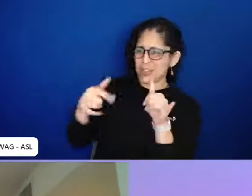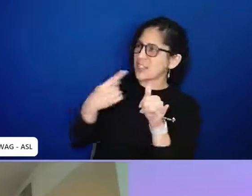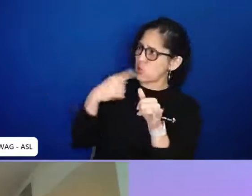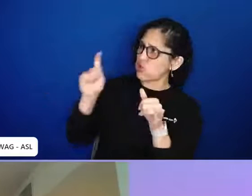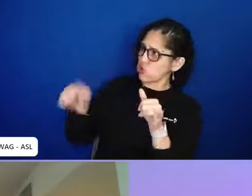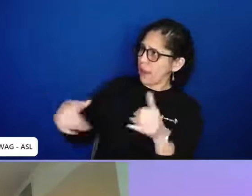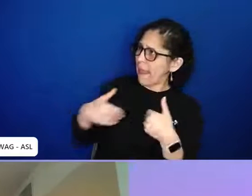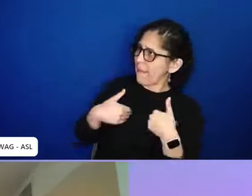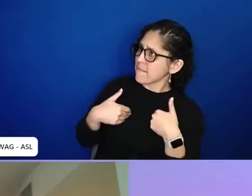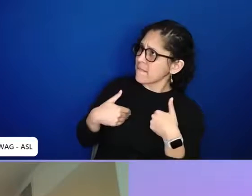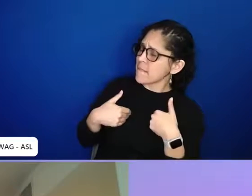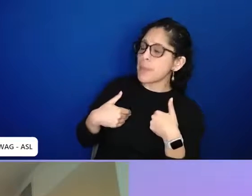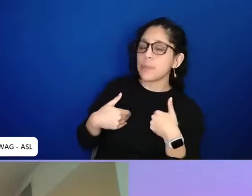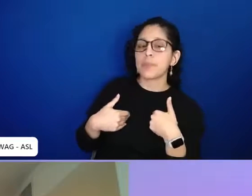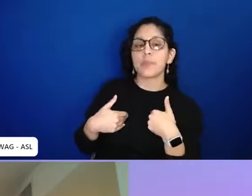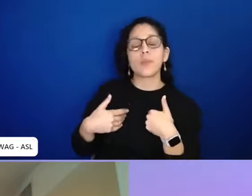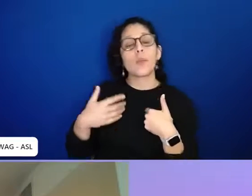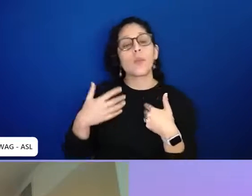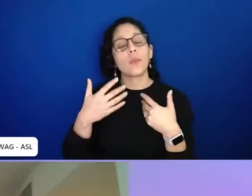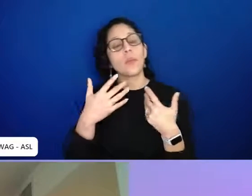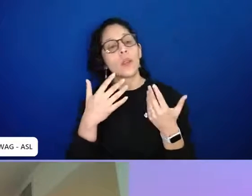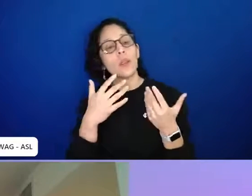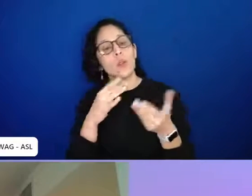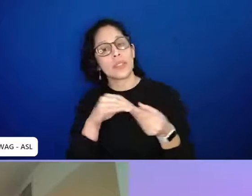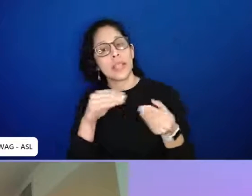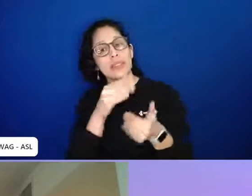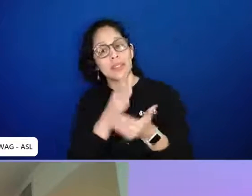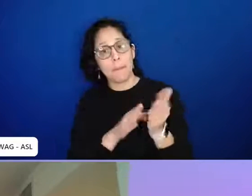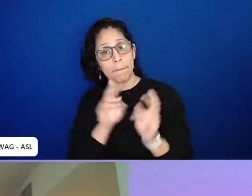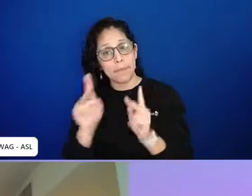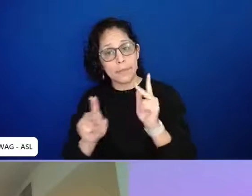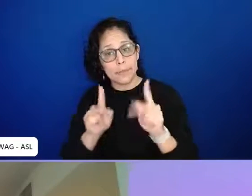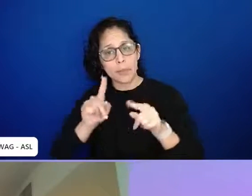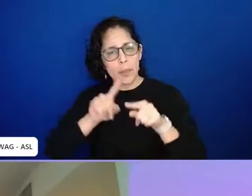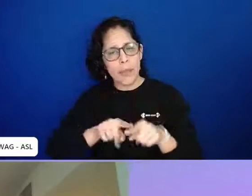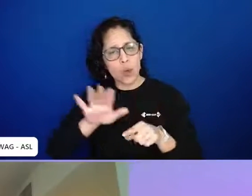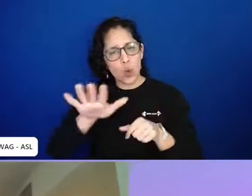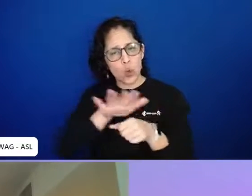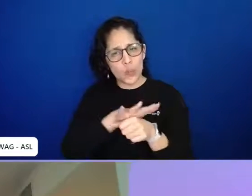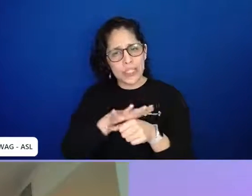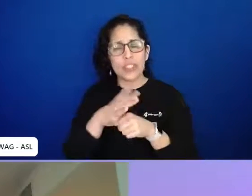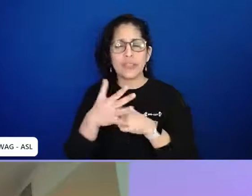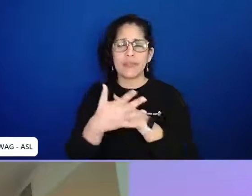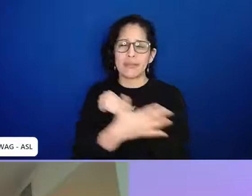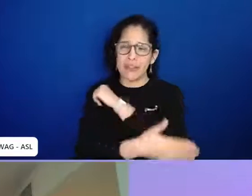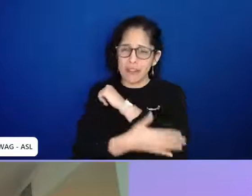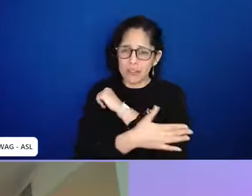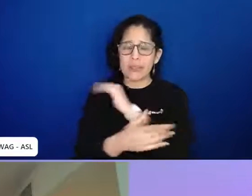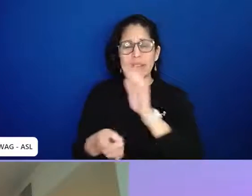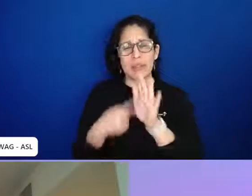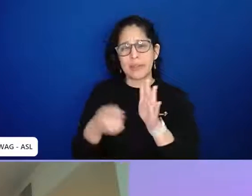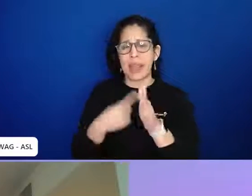process overall, and ask them why they are not following the textbook that says you should be having retrospectives. I